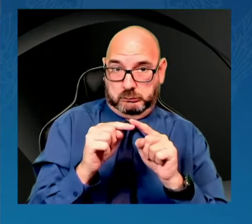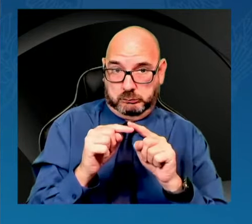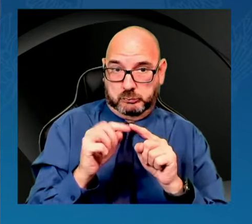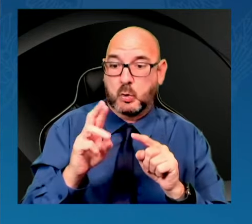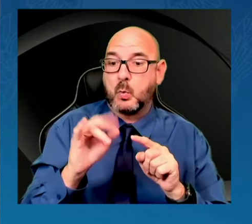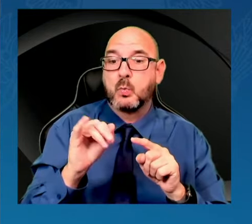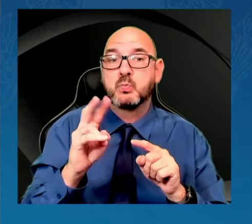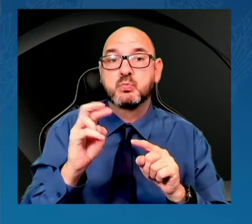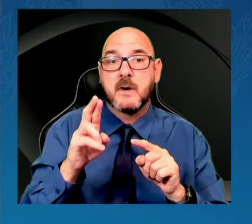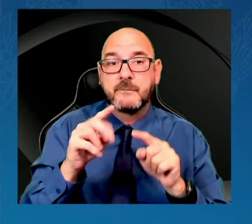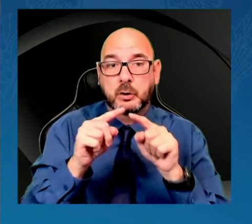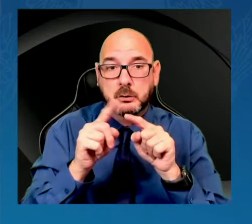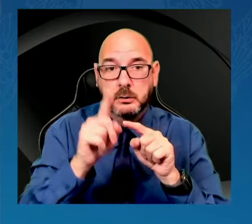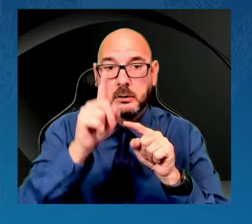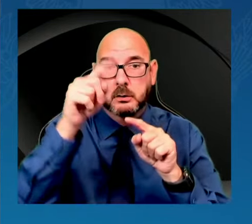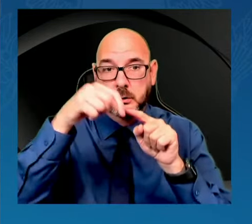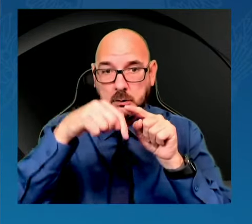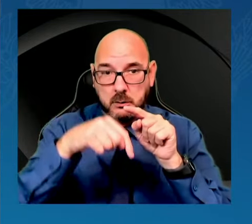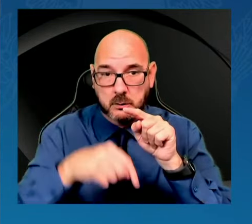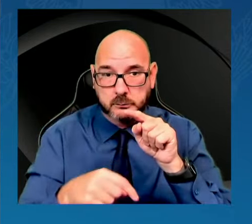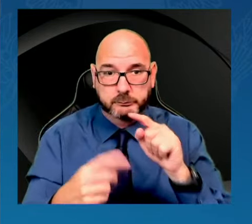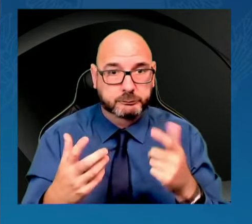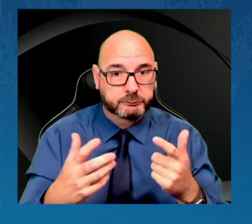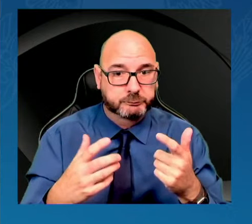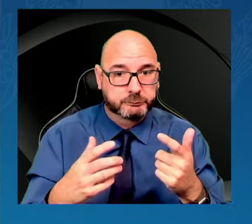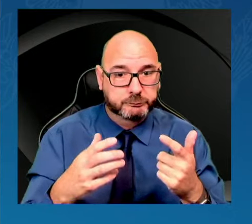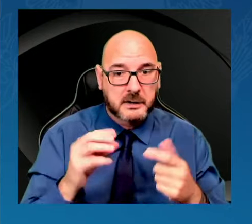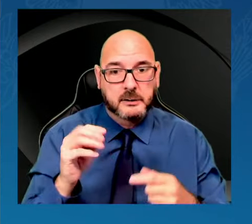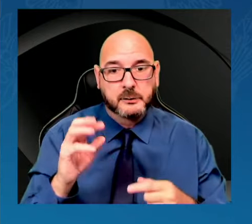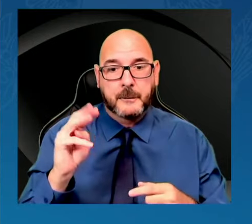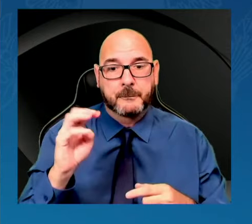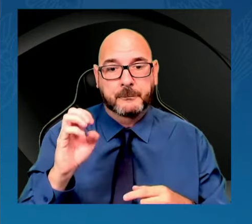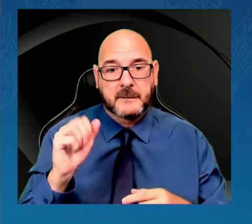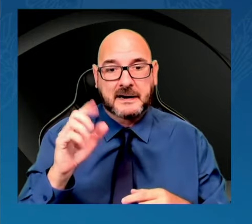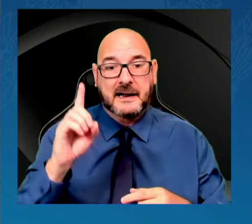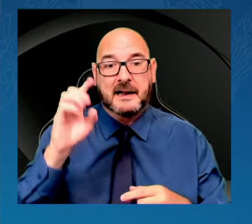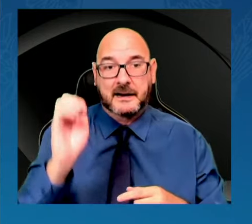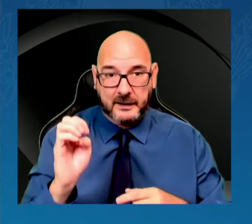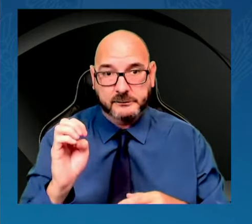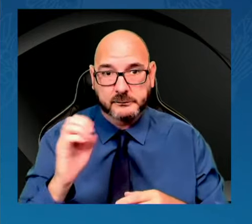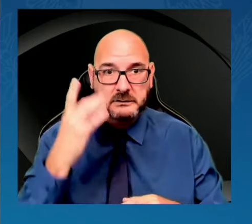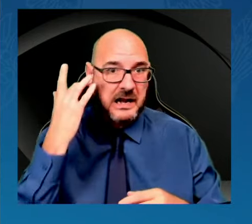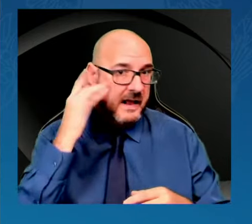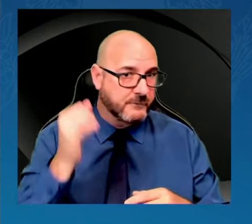what's happening in California, how that affects Colorado; how what's happening in Colorado affects the region.